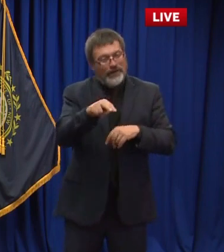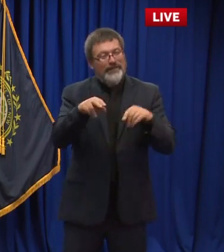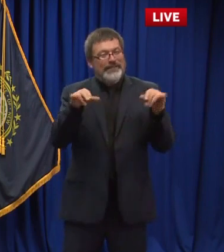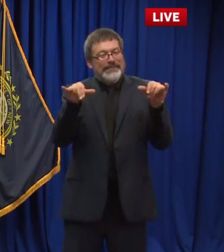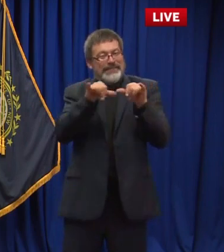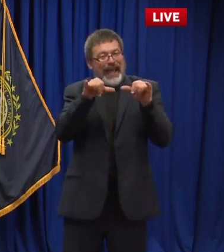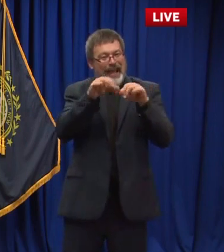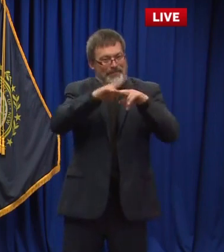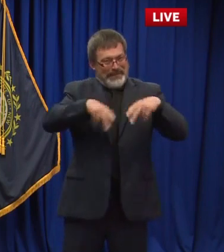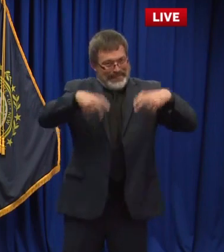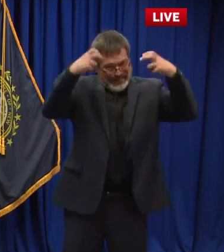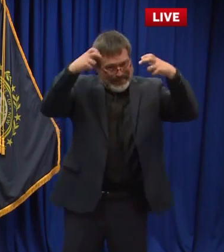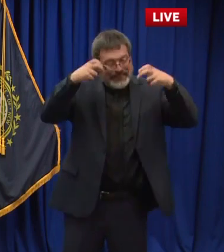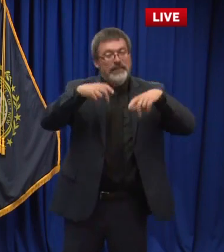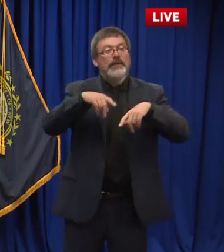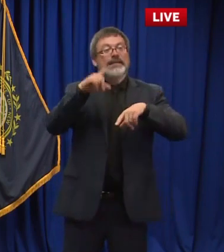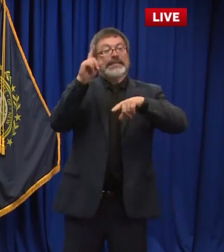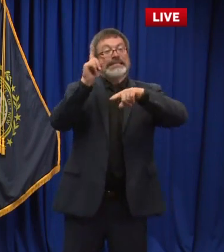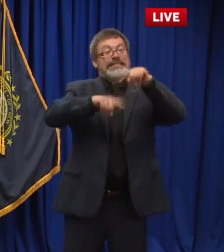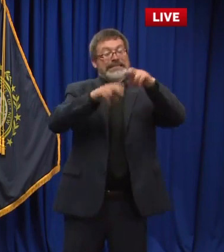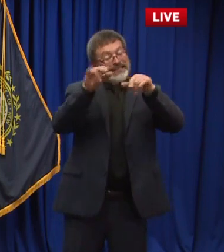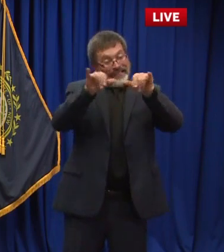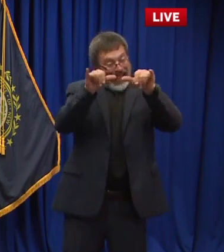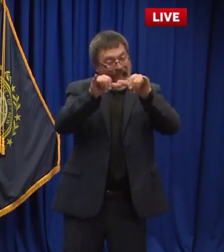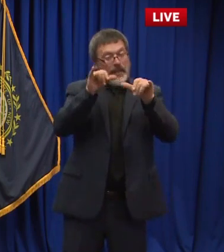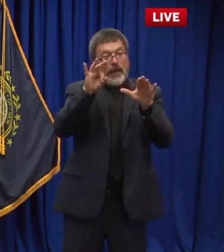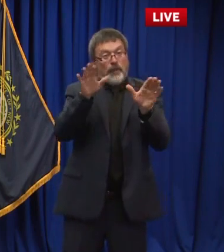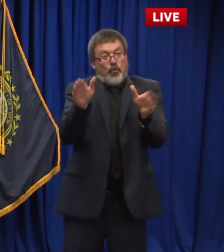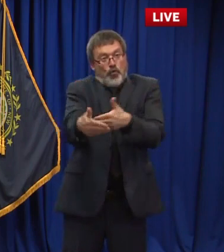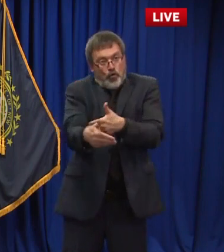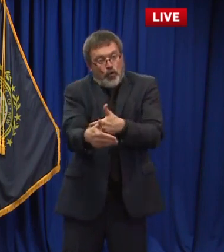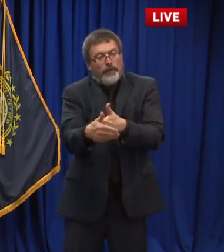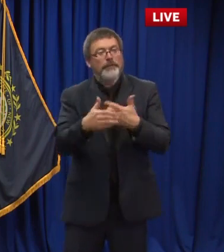THAT’S WHY YOU PROVIDE THE FLEXIBILITY.